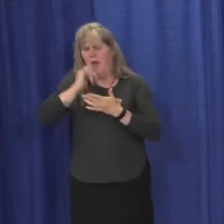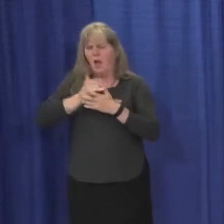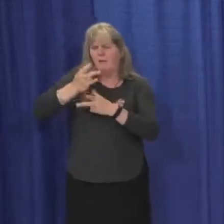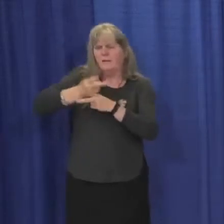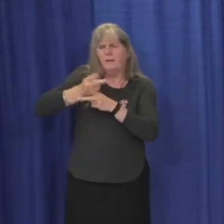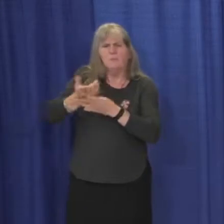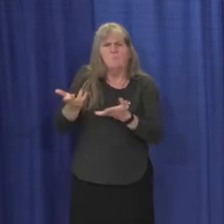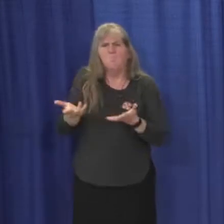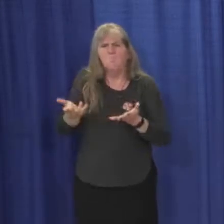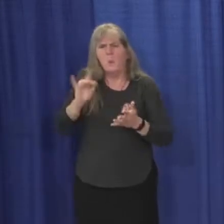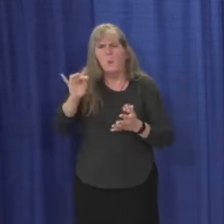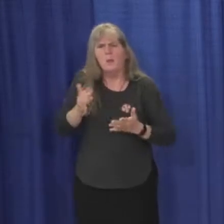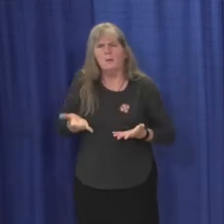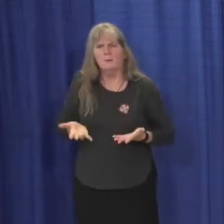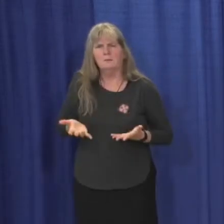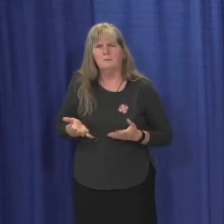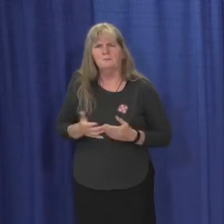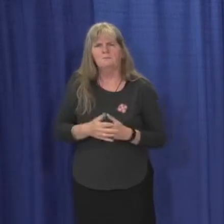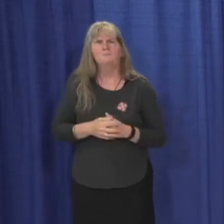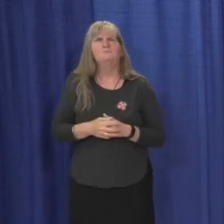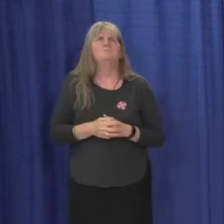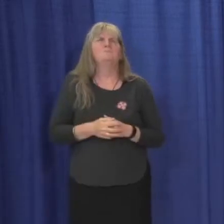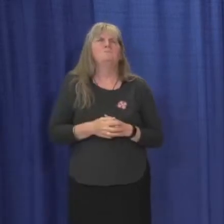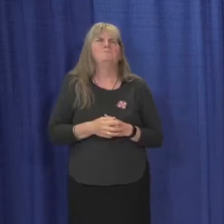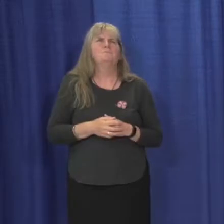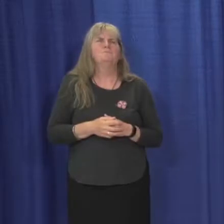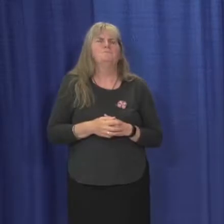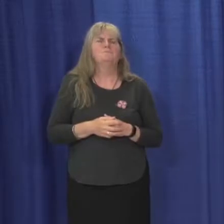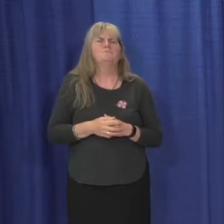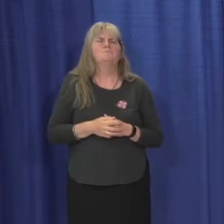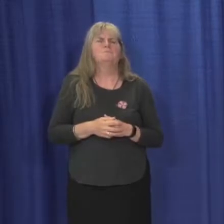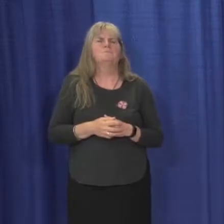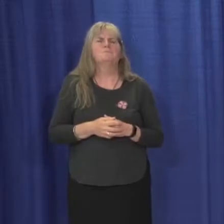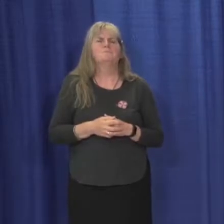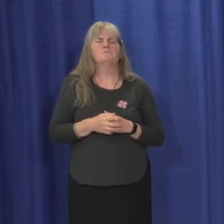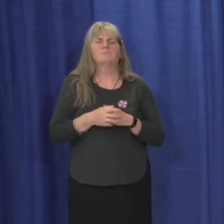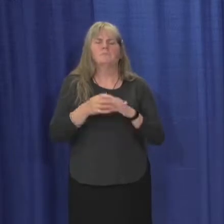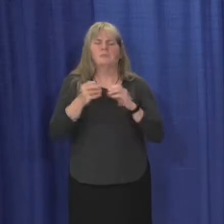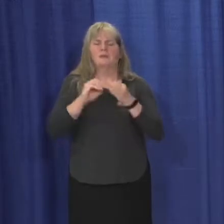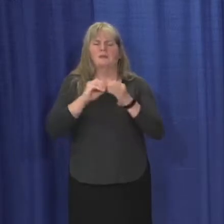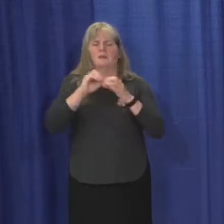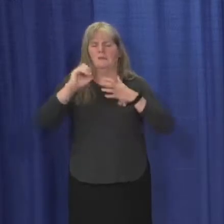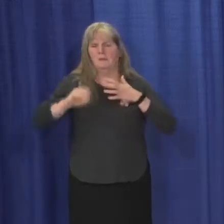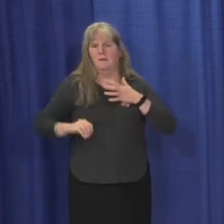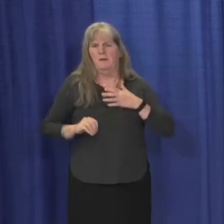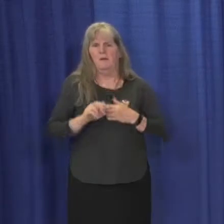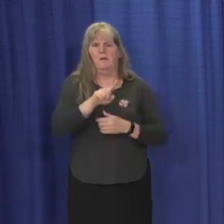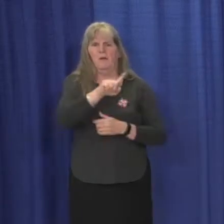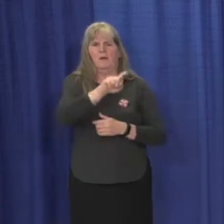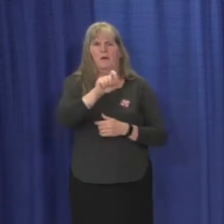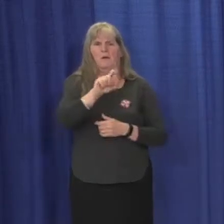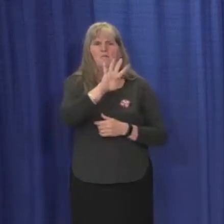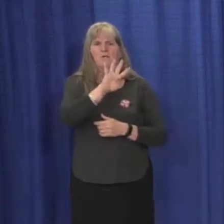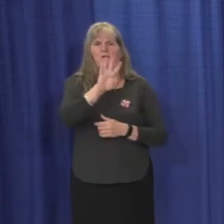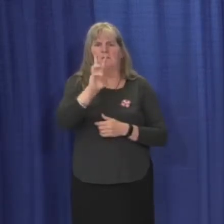people when they are sick and for the status of cases there